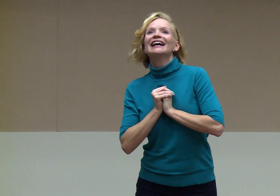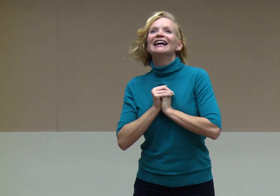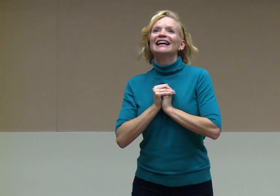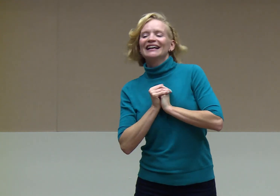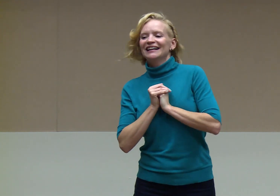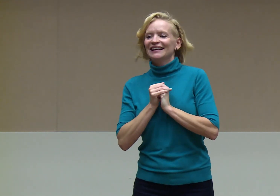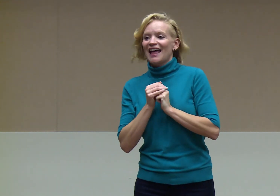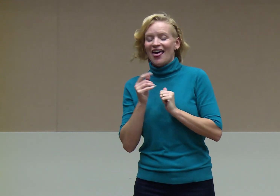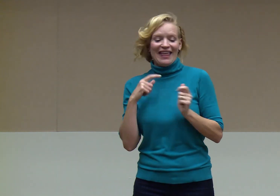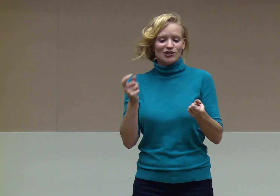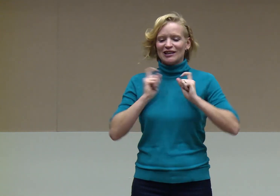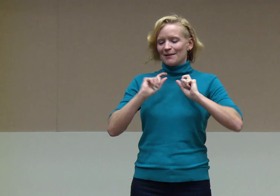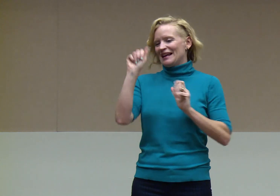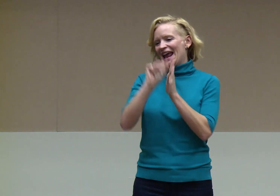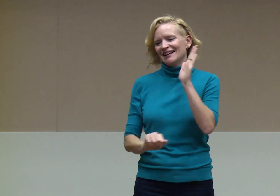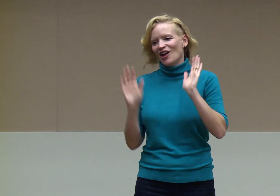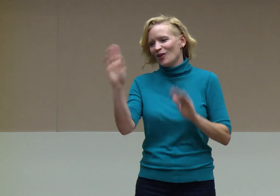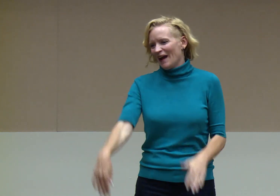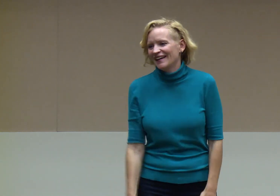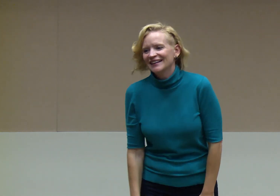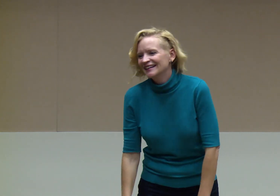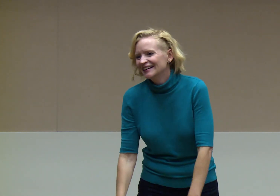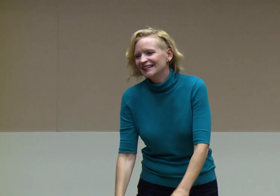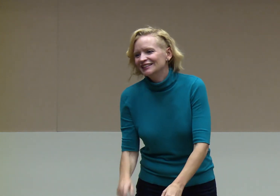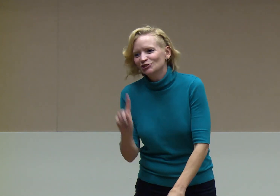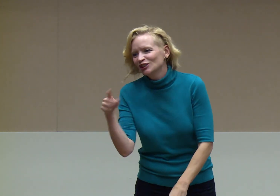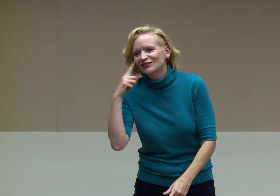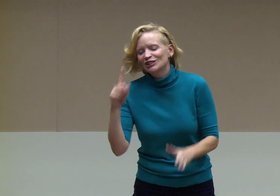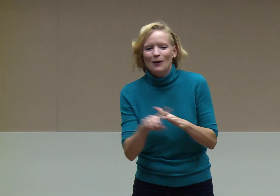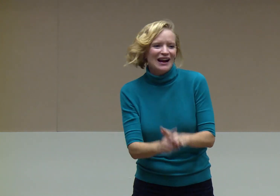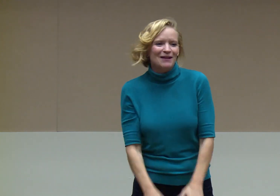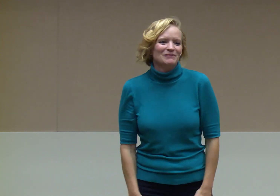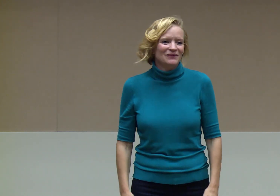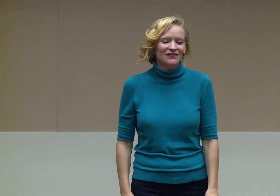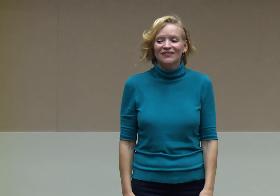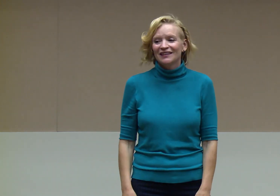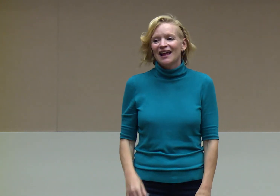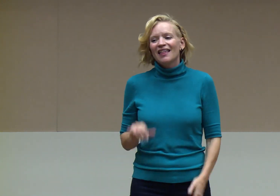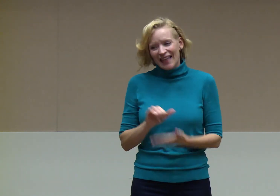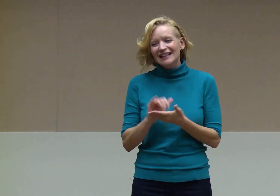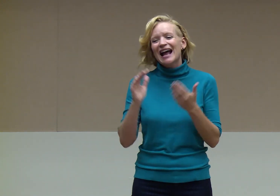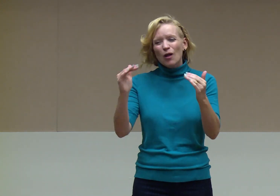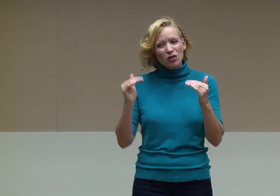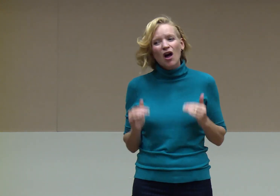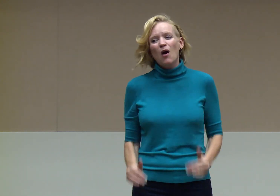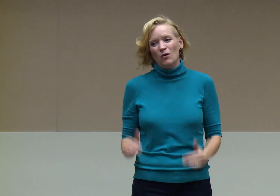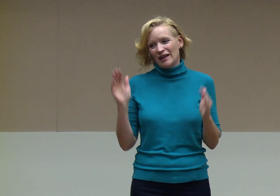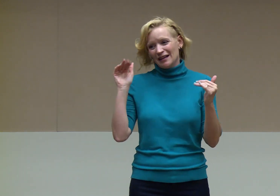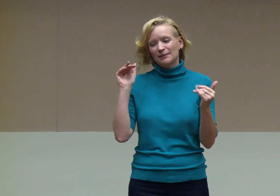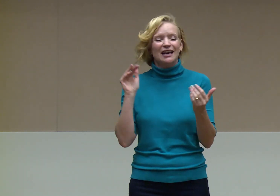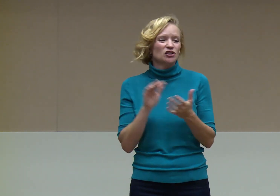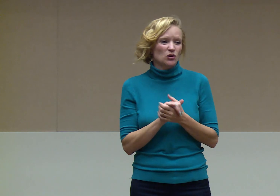bright and innocent and giddy, I just got As the whole time because I showed face. That was it. That was the expectation.